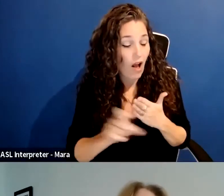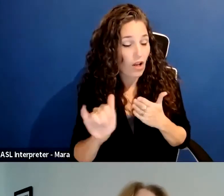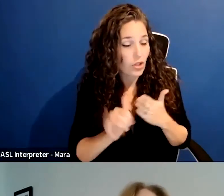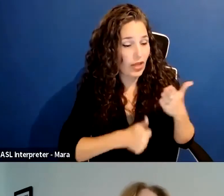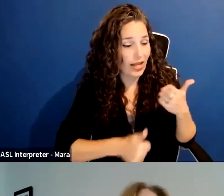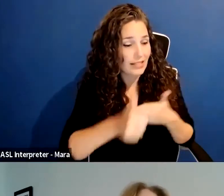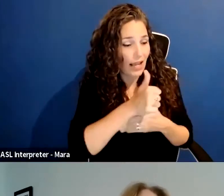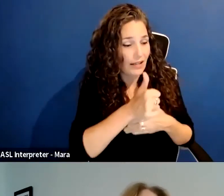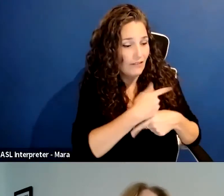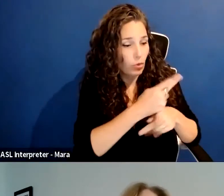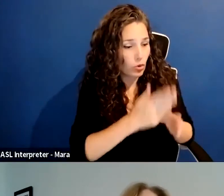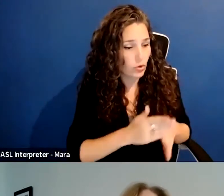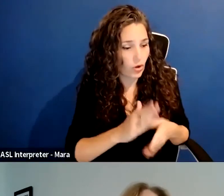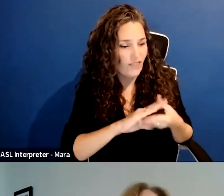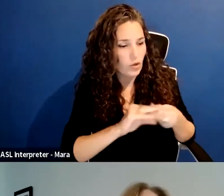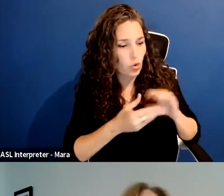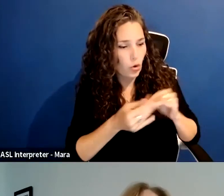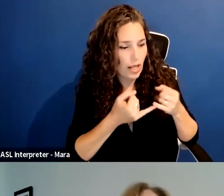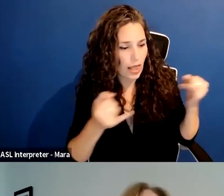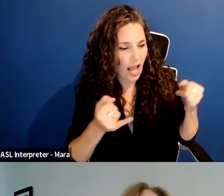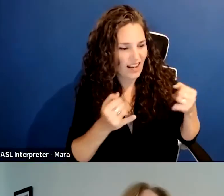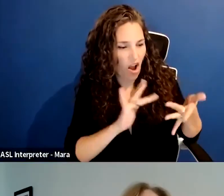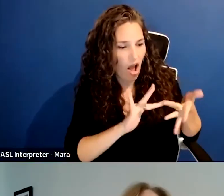of Storyline Online, Rochelle Rose.